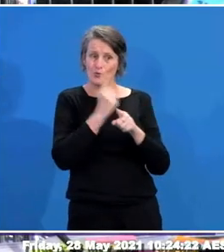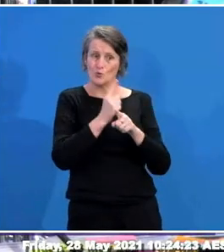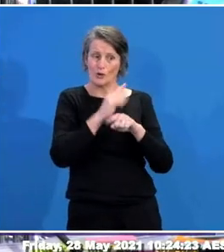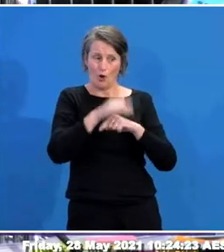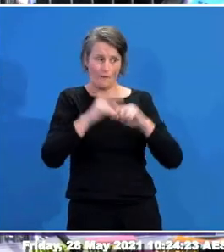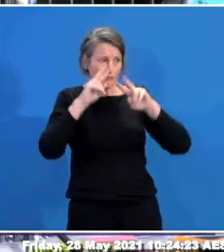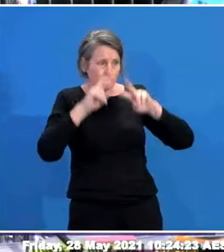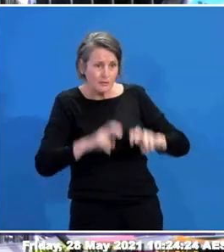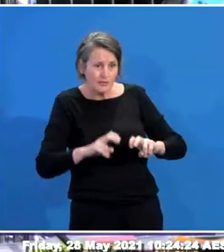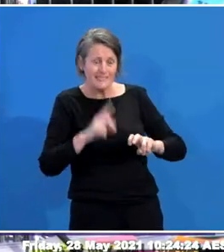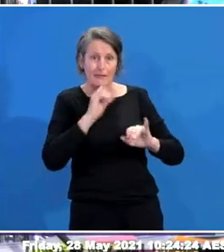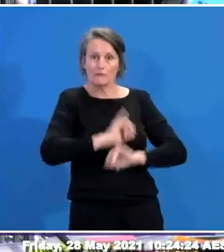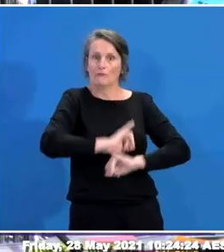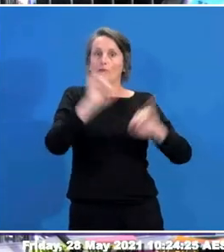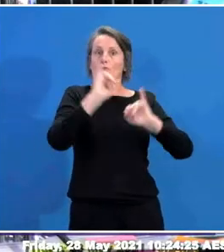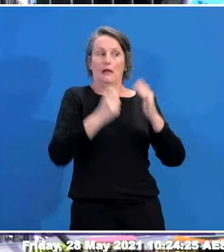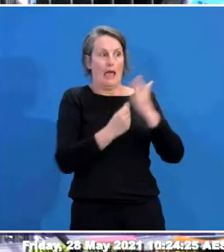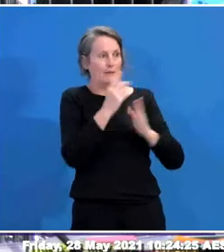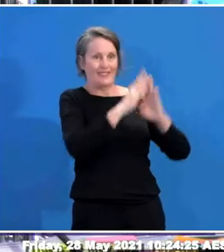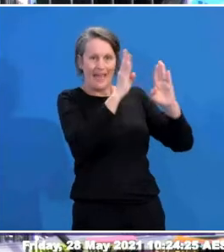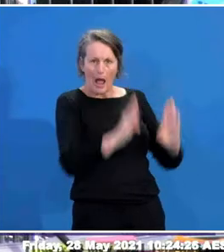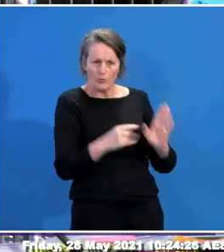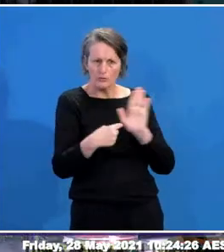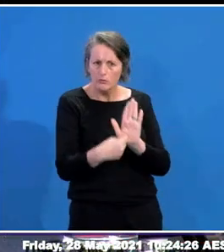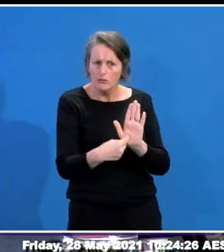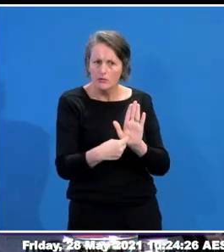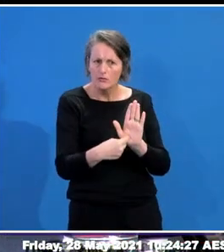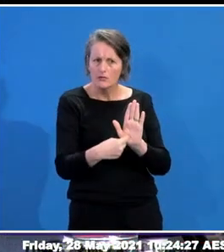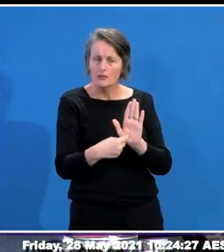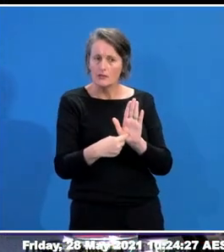today as a crisis in the house. You heard her say that?